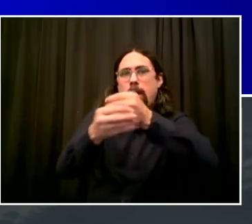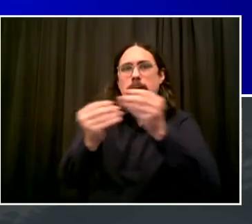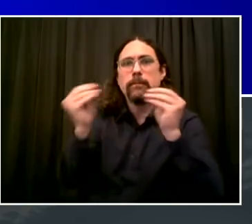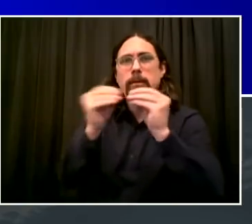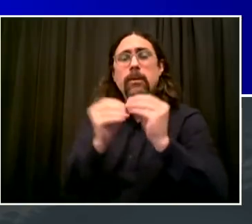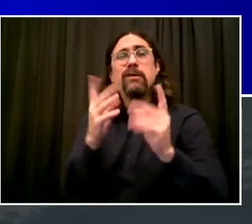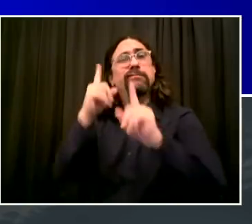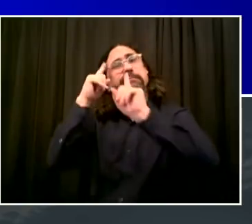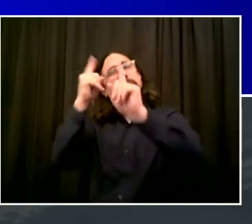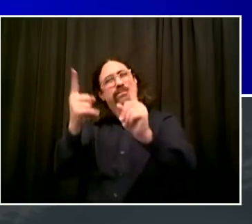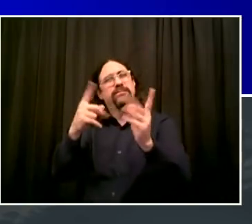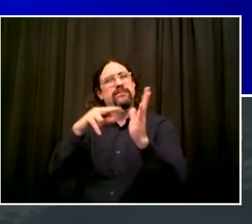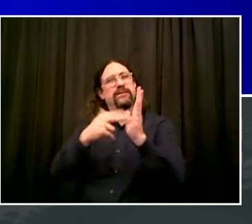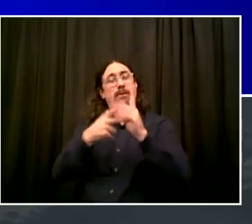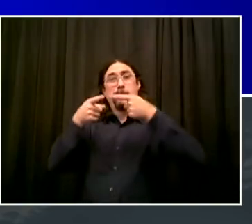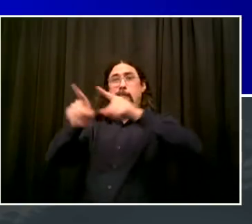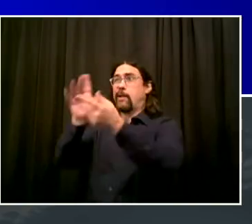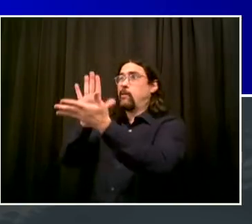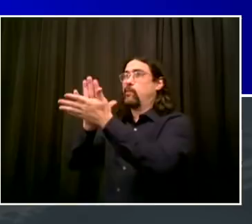LIFETH, E RELIEF, FOR SUPPORT.